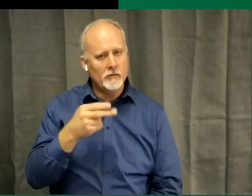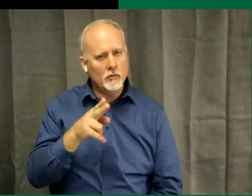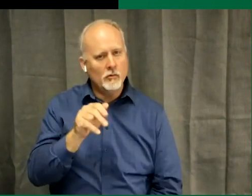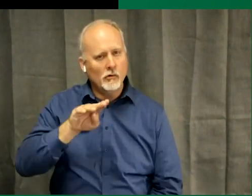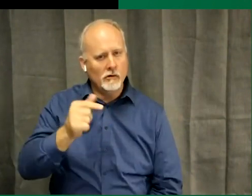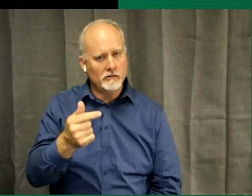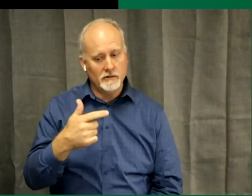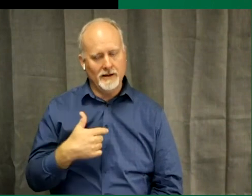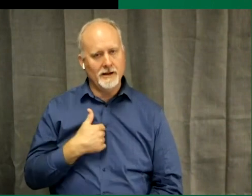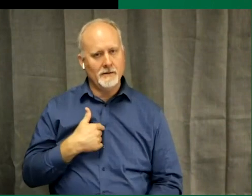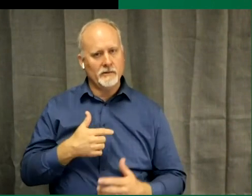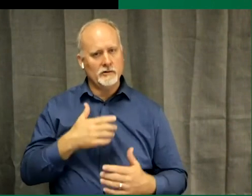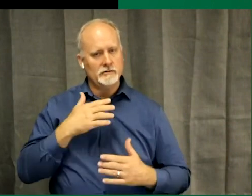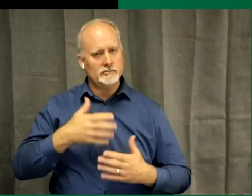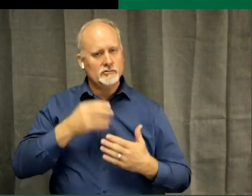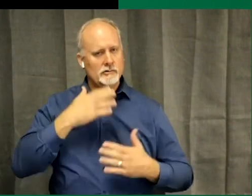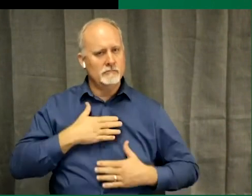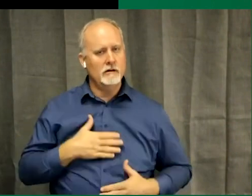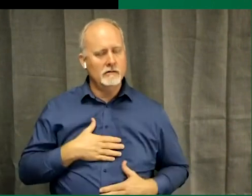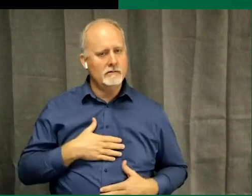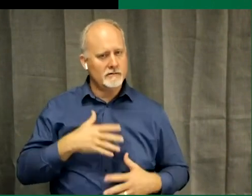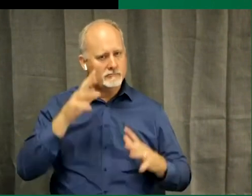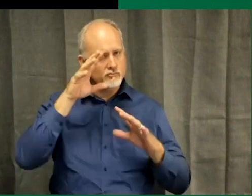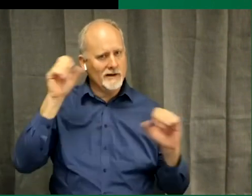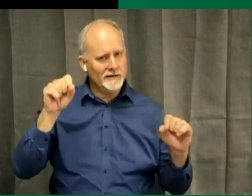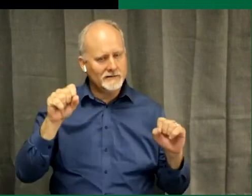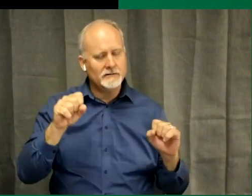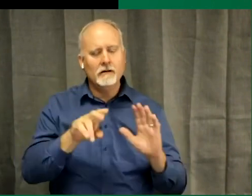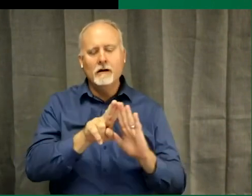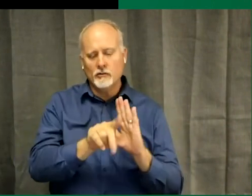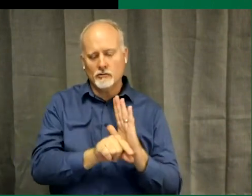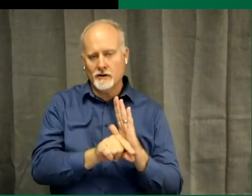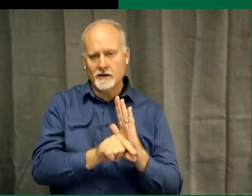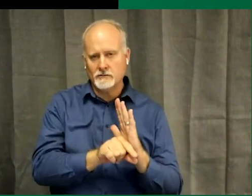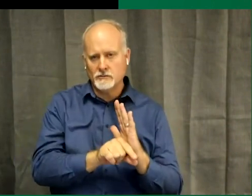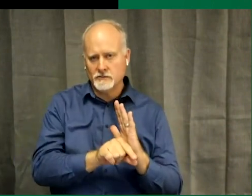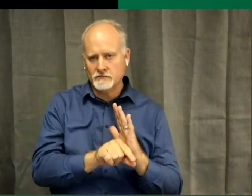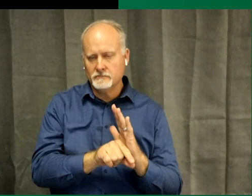as the student body president of the undergraduate student government association echoing dr watts is